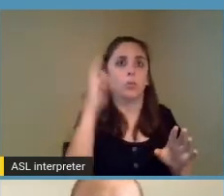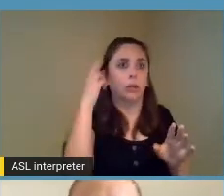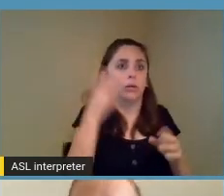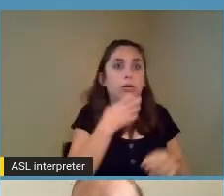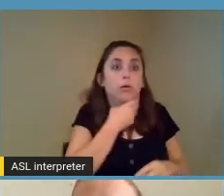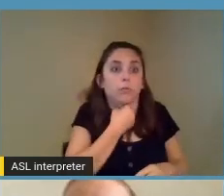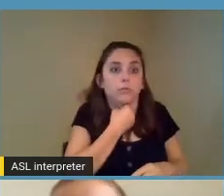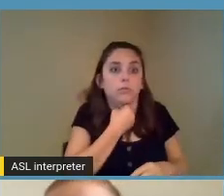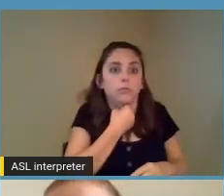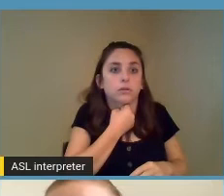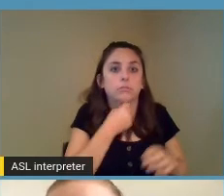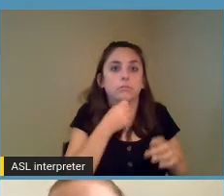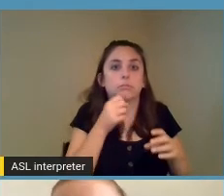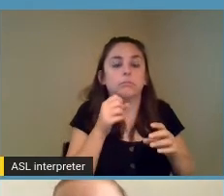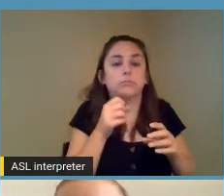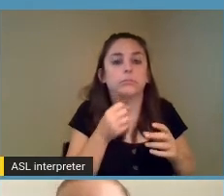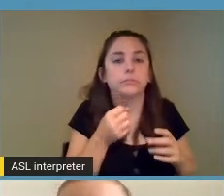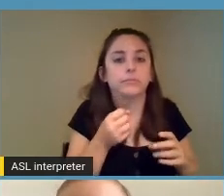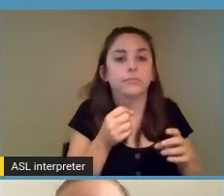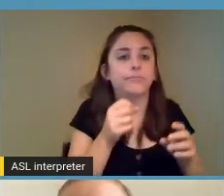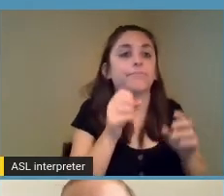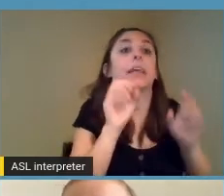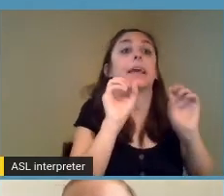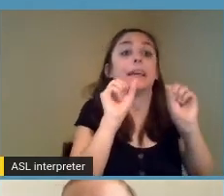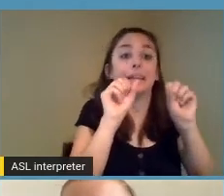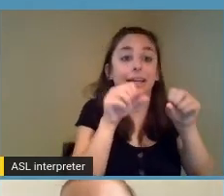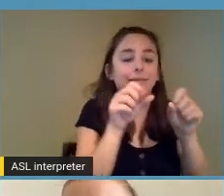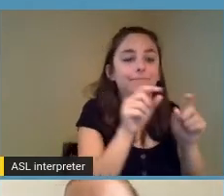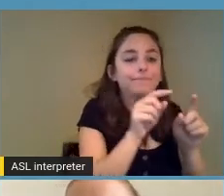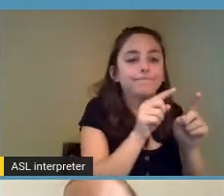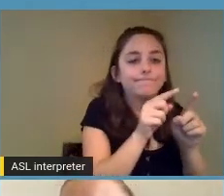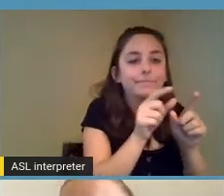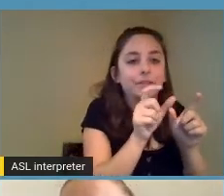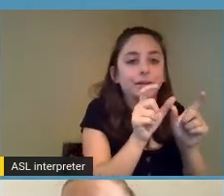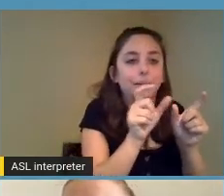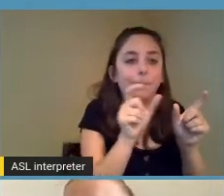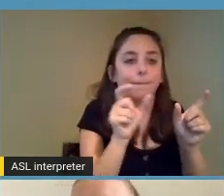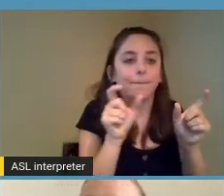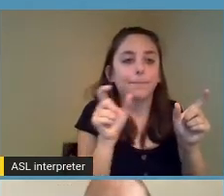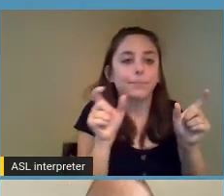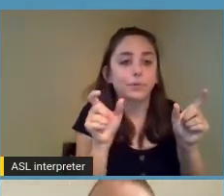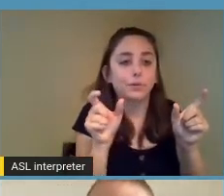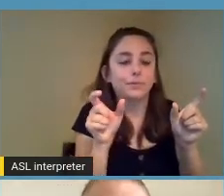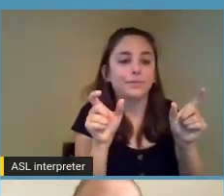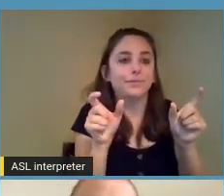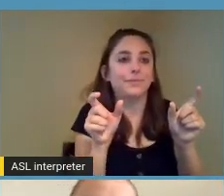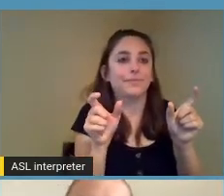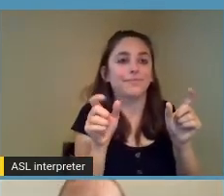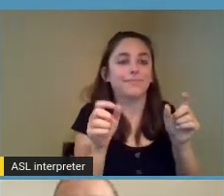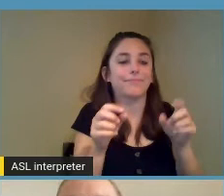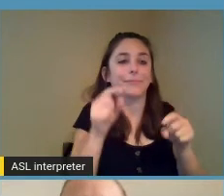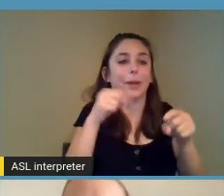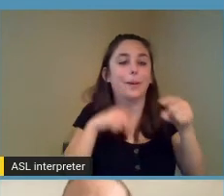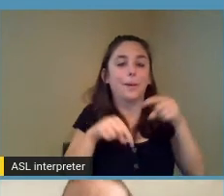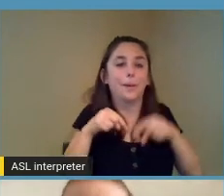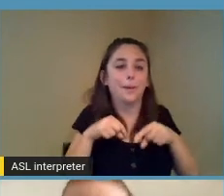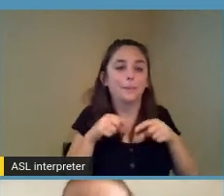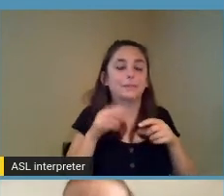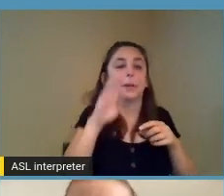can just grab the end and pull it back out. To whatever the original audio I imported into the software is.